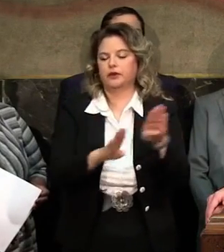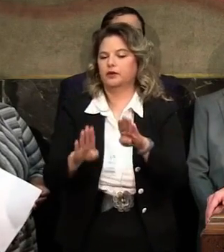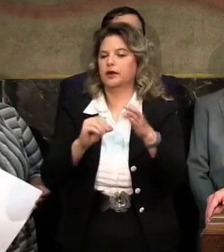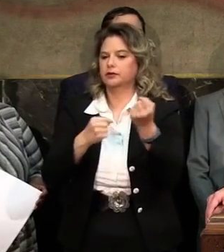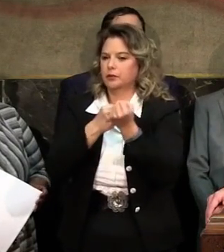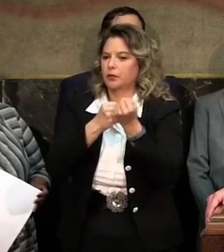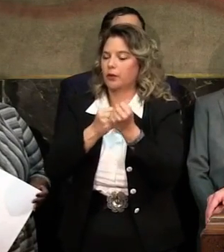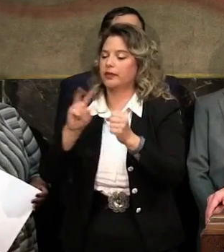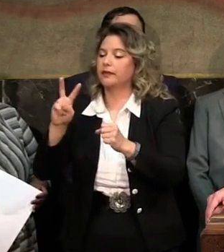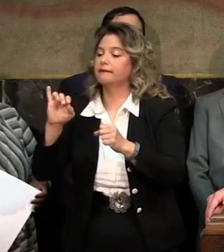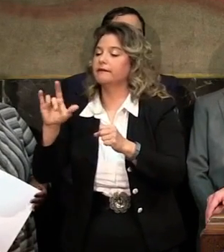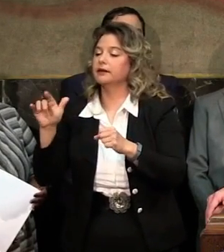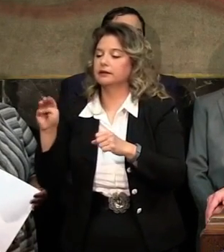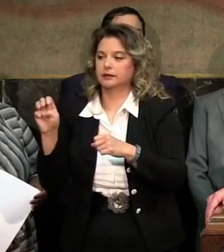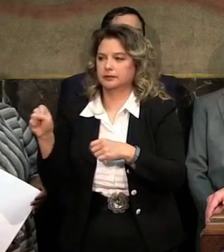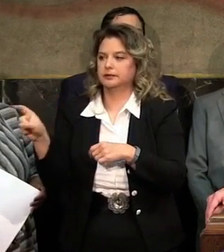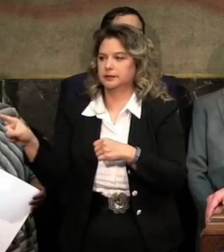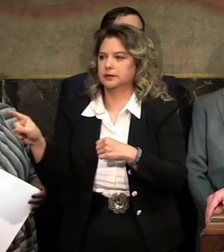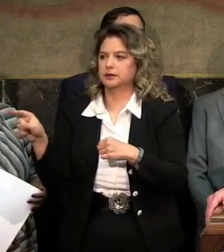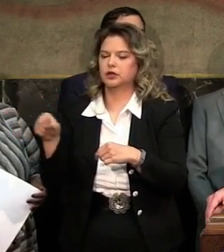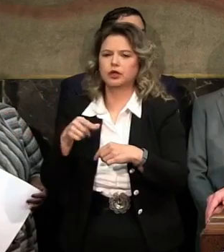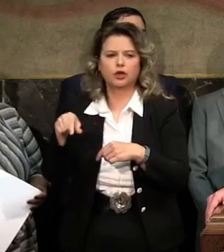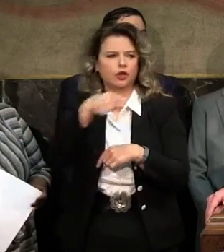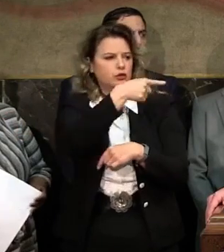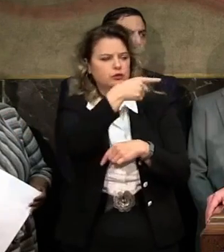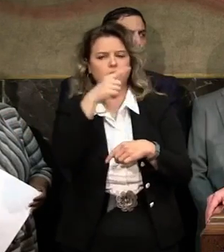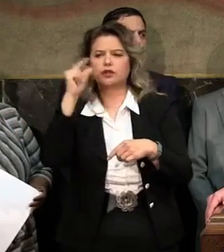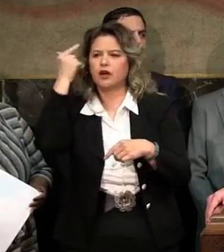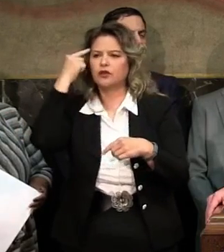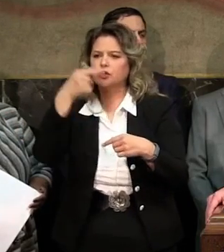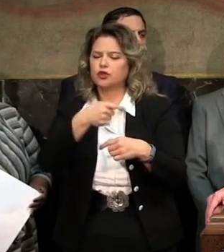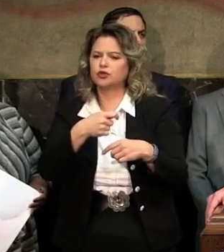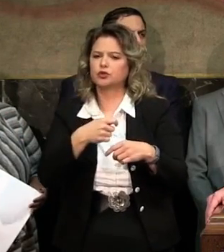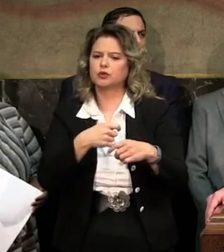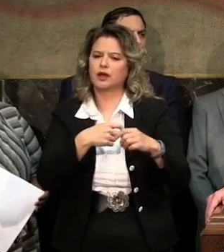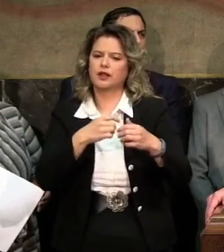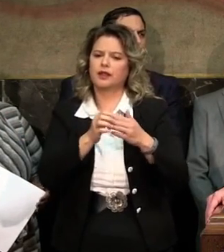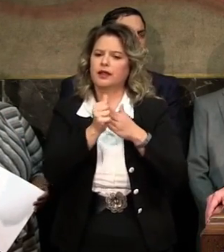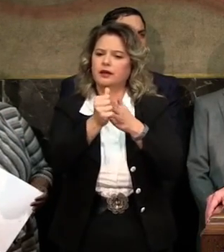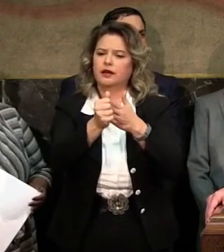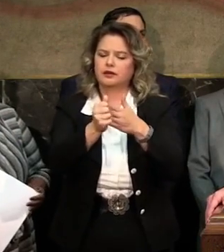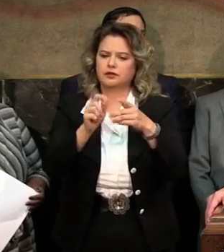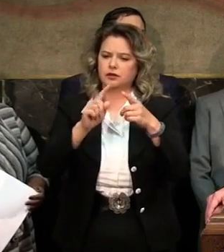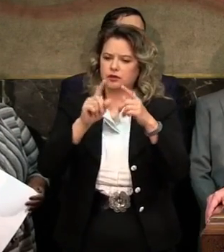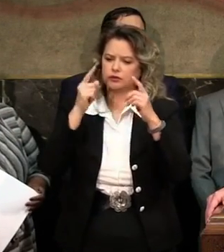victims you directed us governor to chart a data-driven course for comprehensive reform this is a